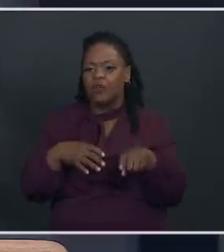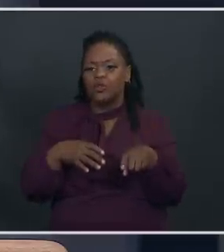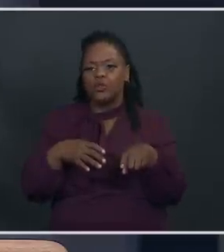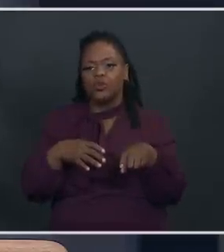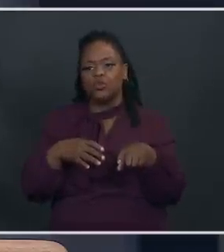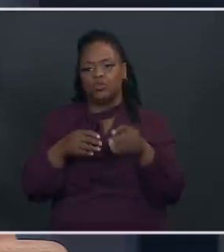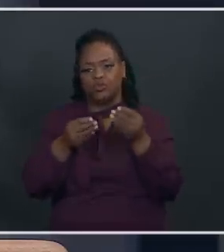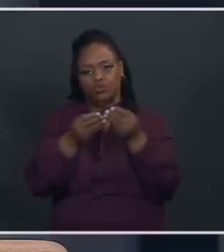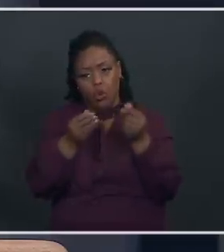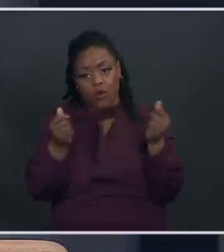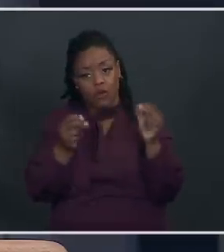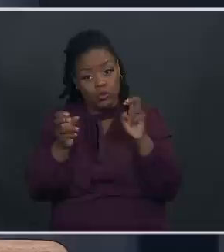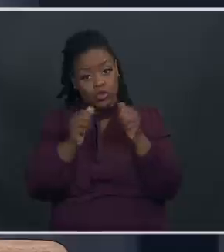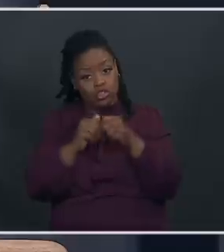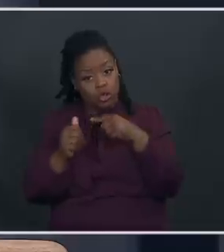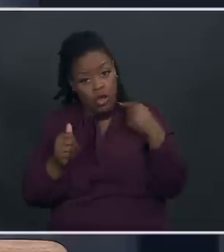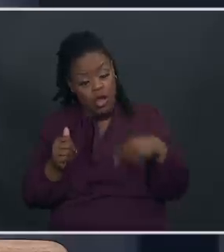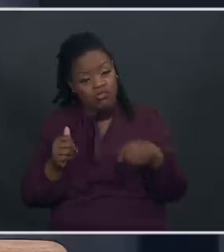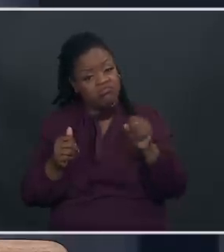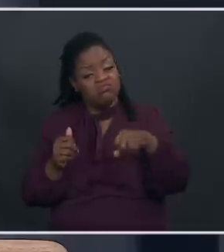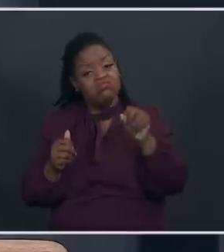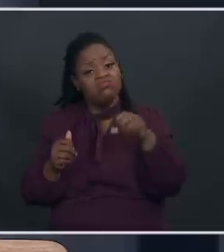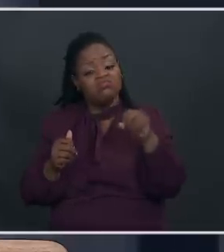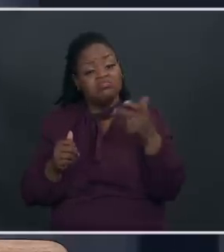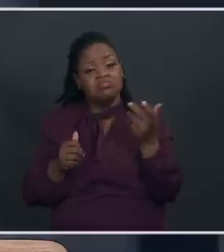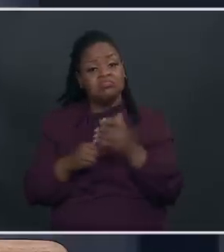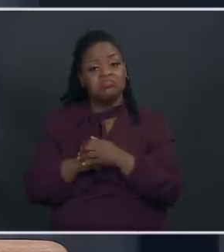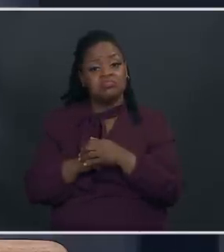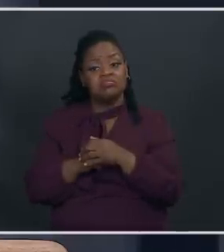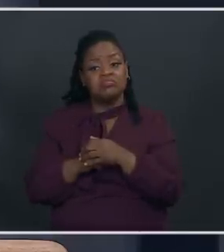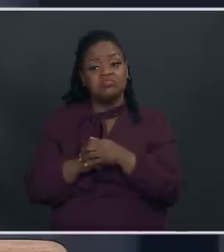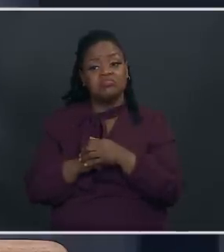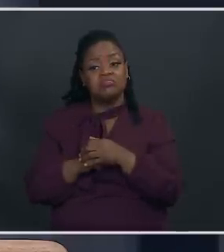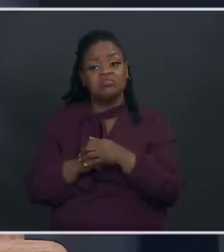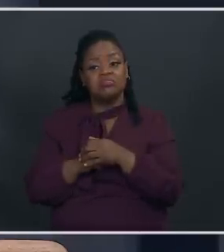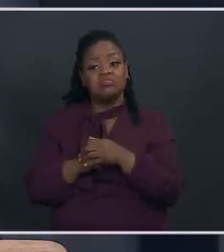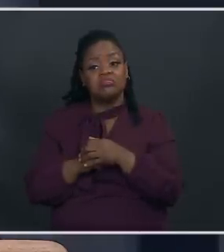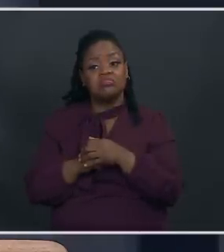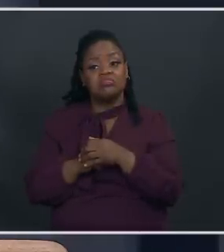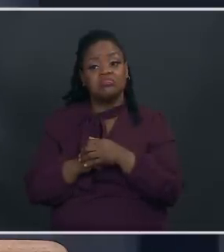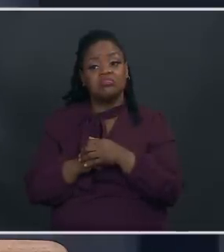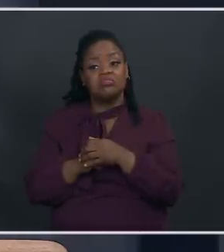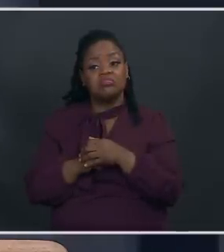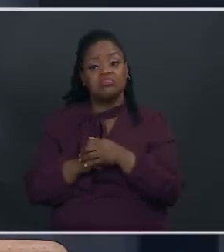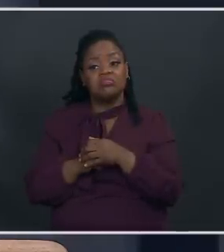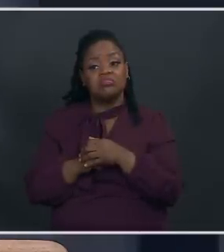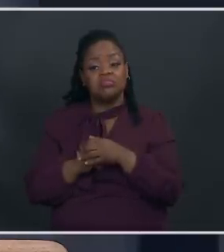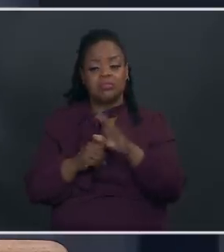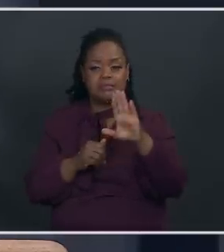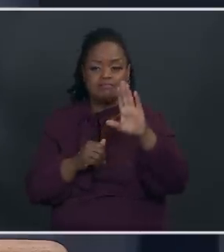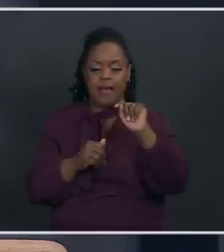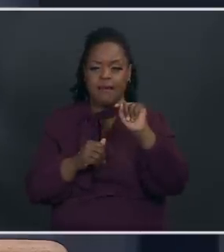And I know some people have been concerned. Nothing is going to be siphoned off into one area from another. The Press: And then a